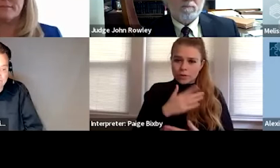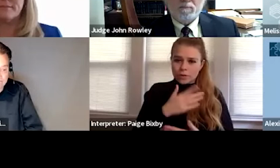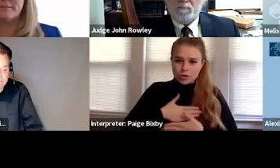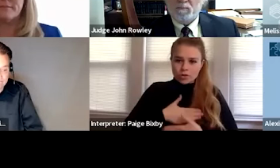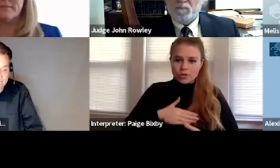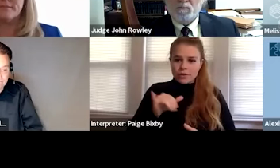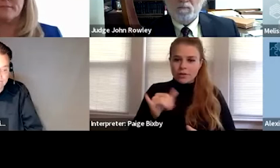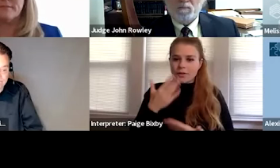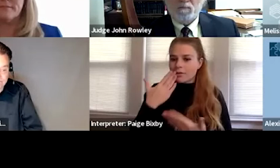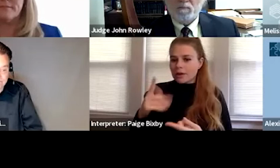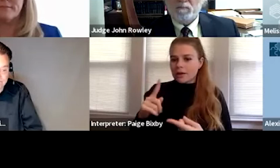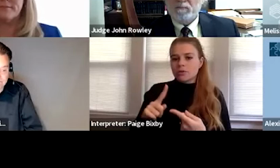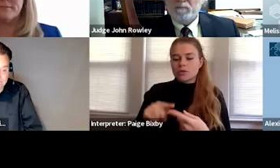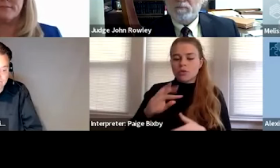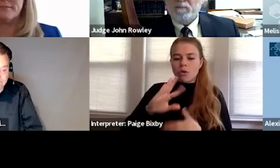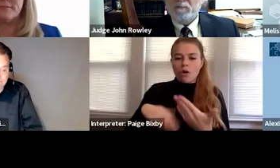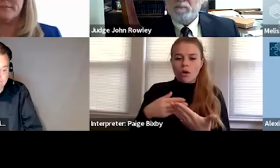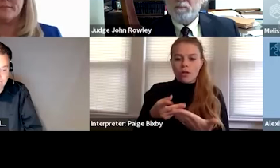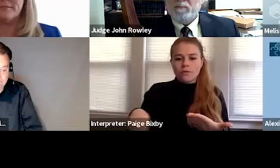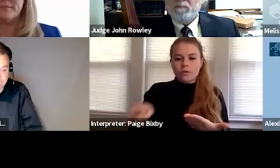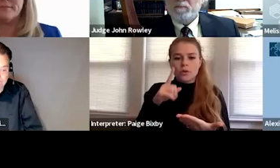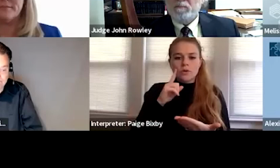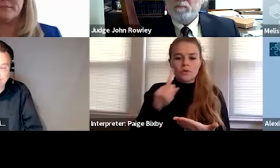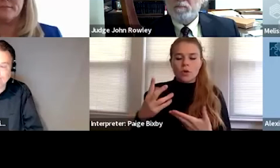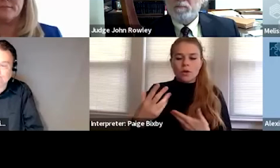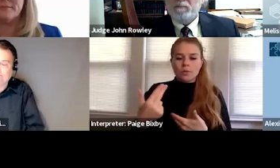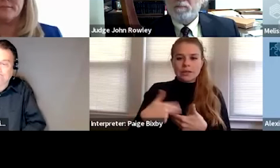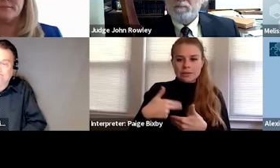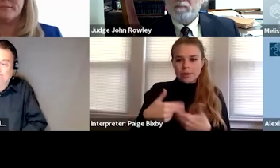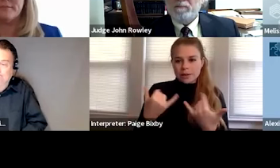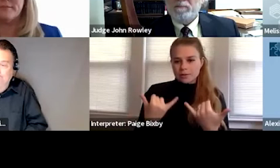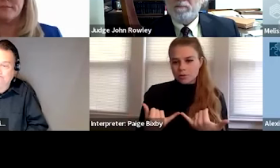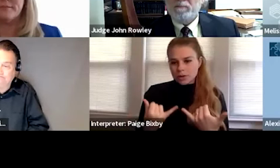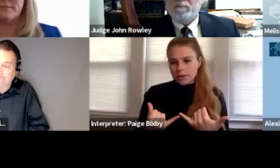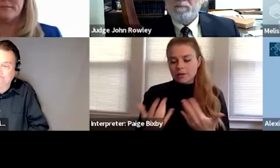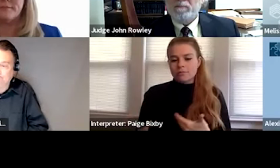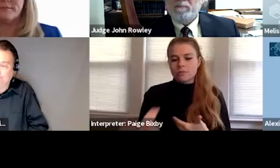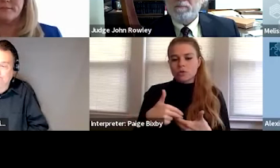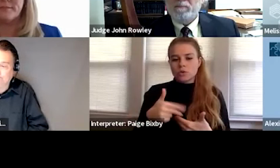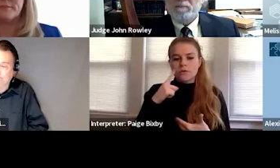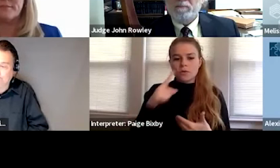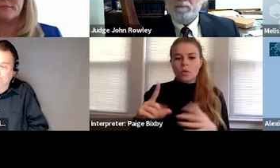And thank you to all of you for participating today and joining us for this webinar.